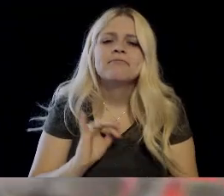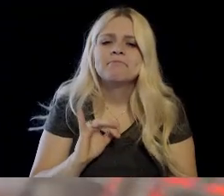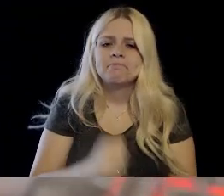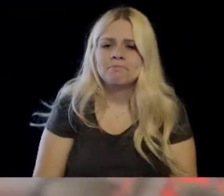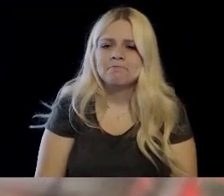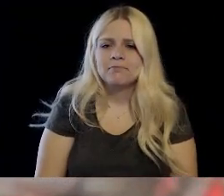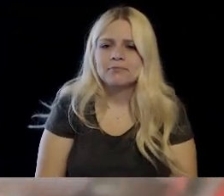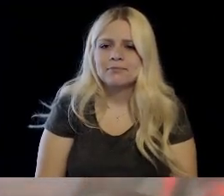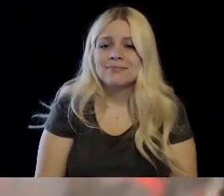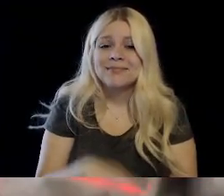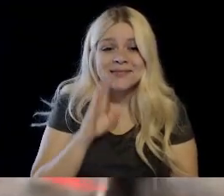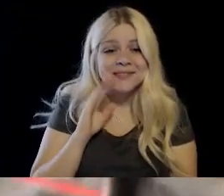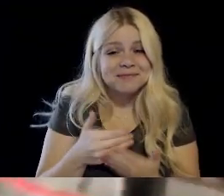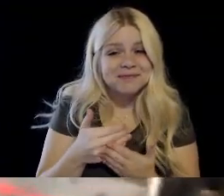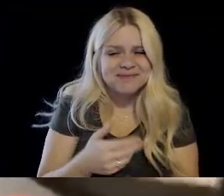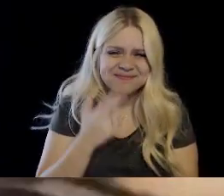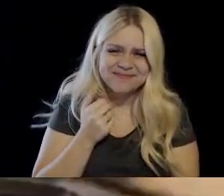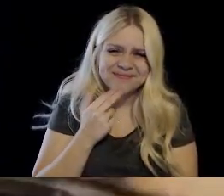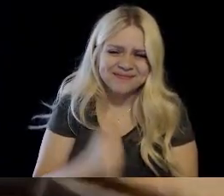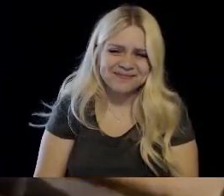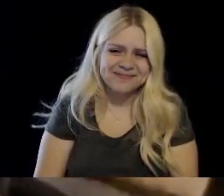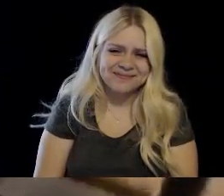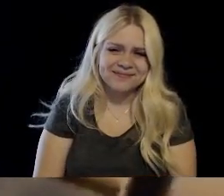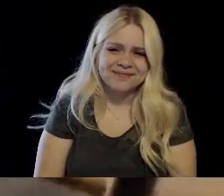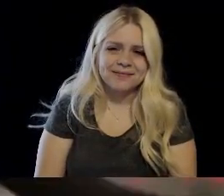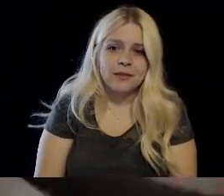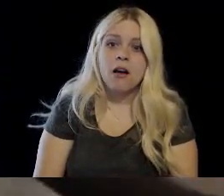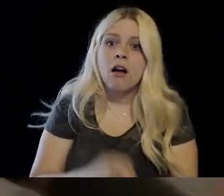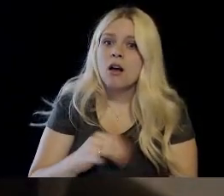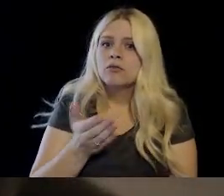little house keeper. Erica: Alright, baby. Oh, you got some good ones there!